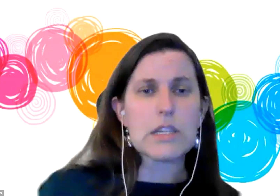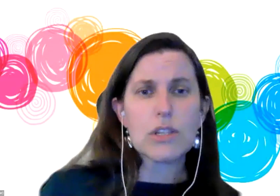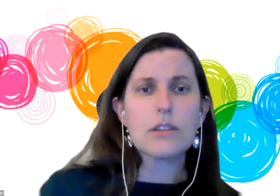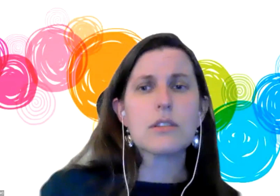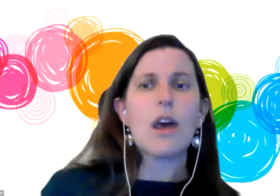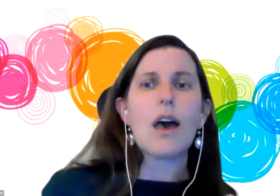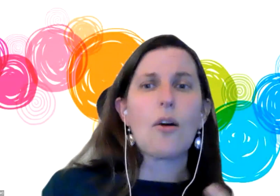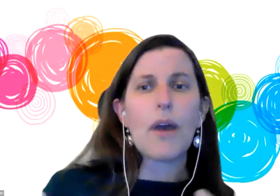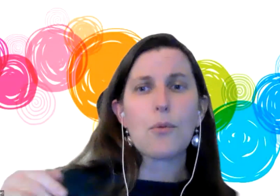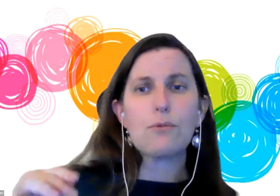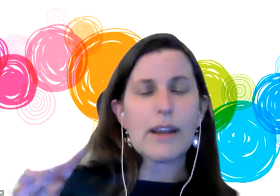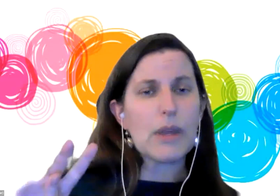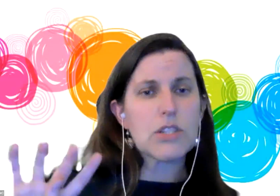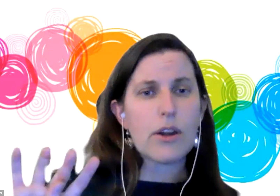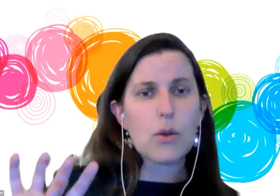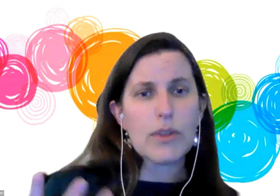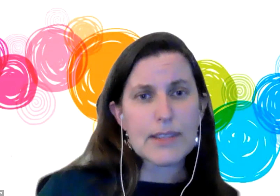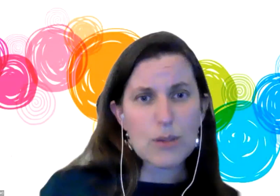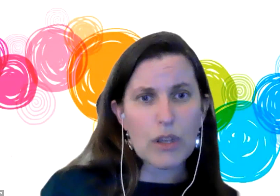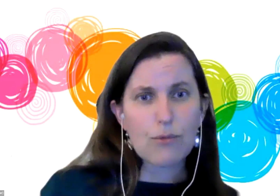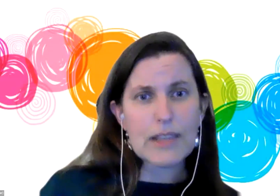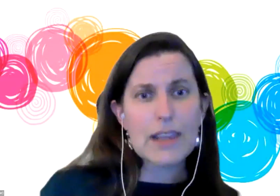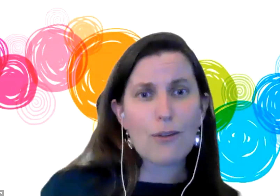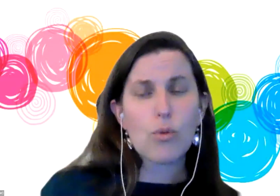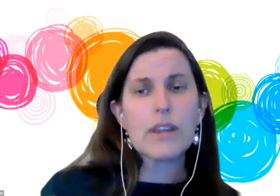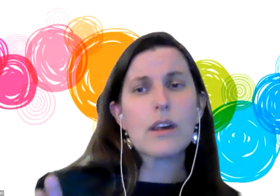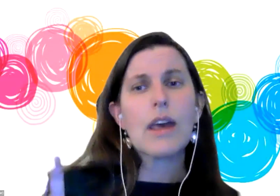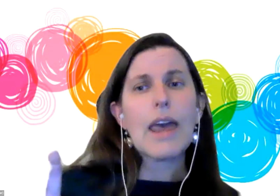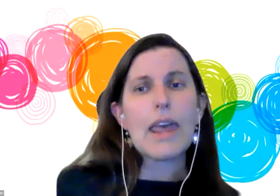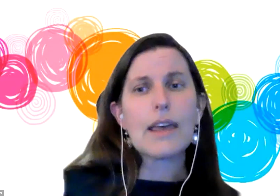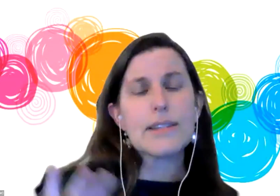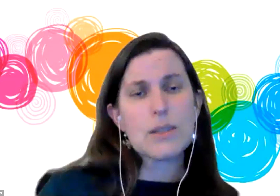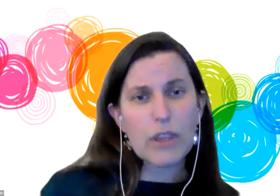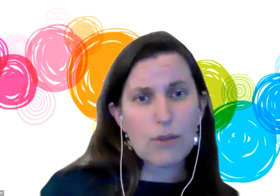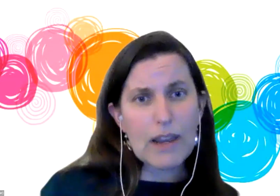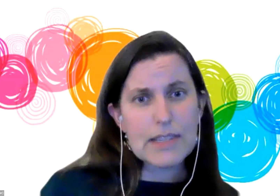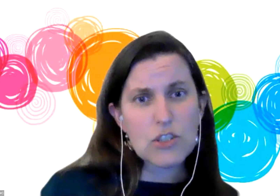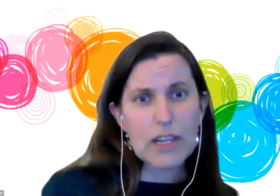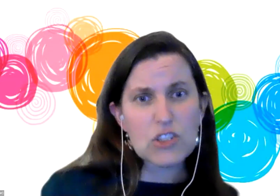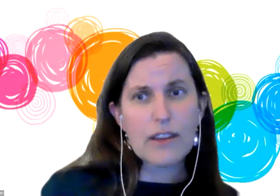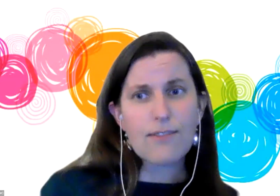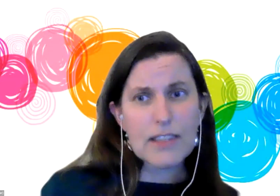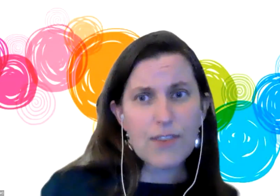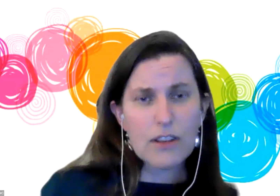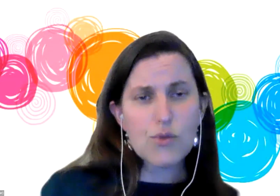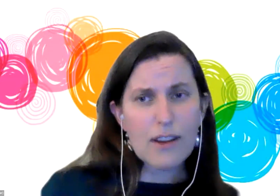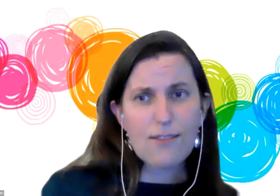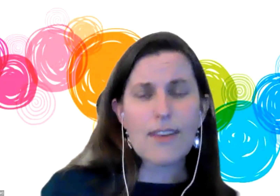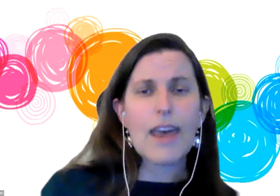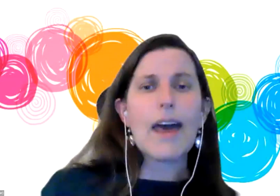requires it and that you want to see it. If you have a specifi issue contact our